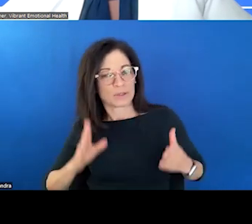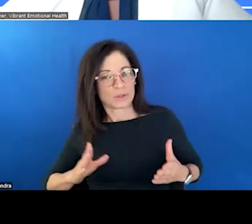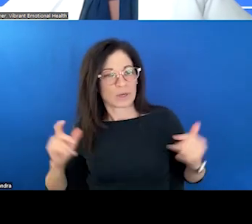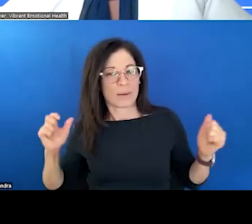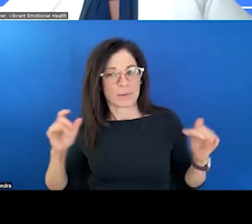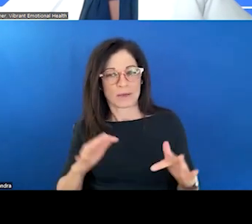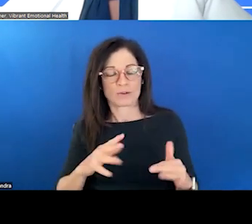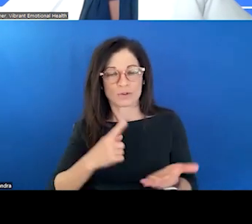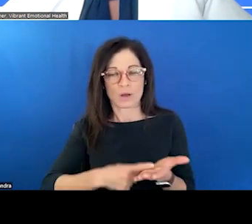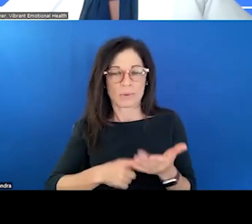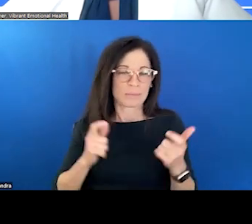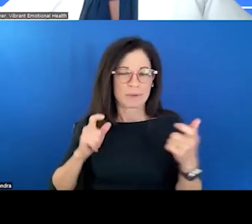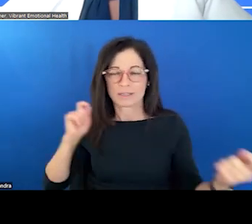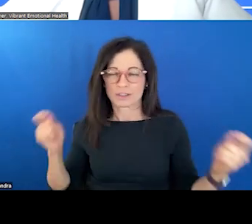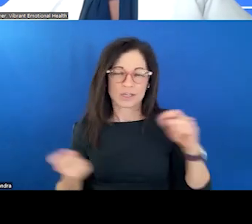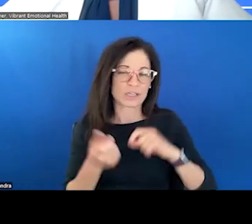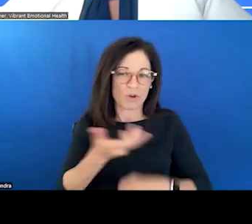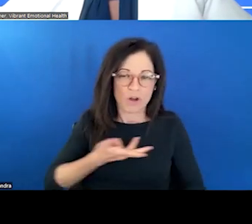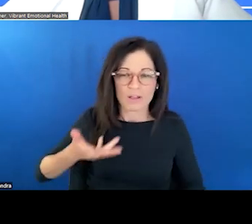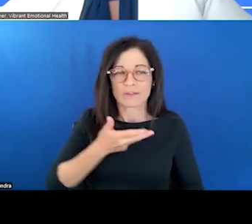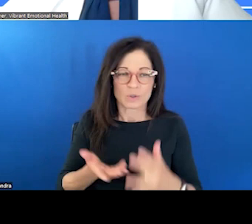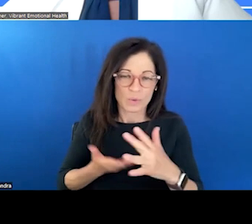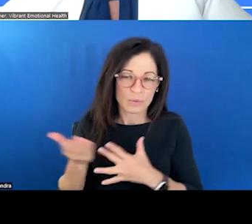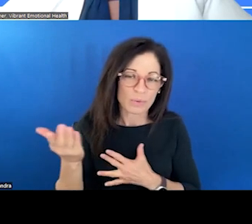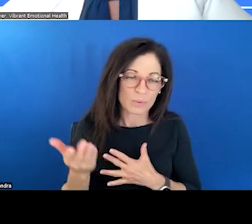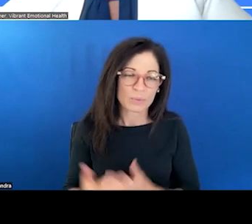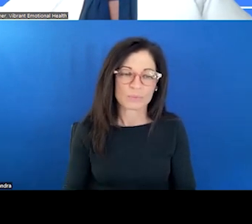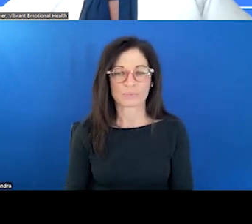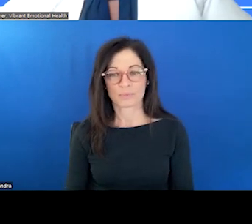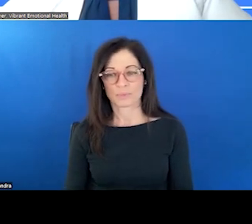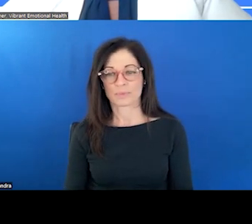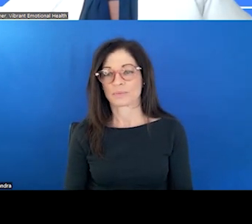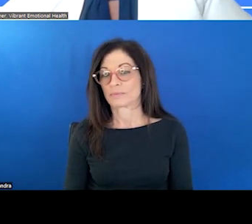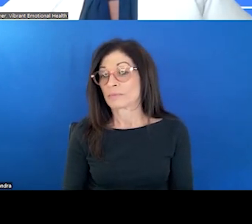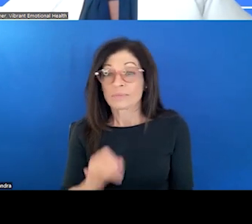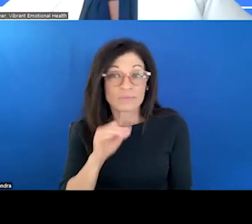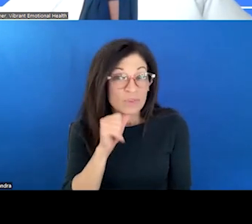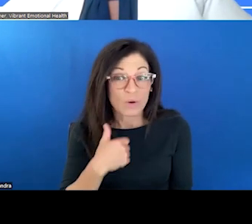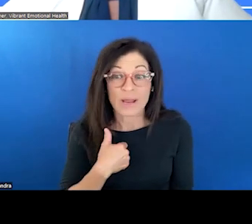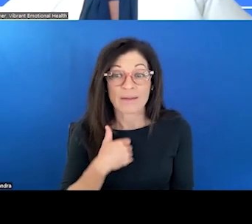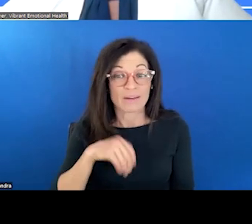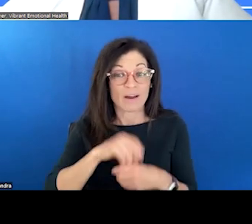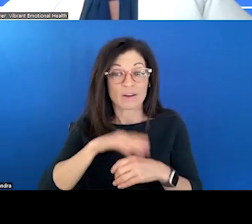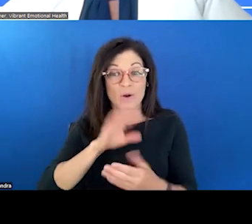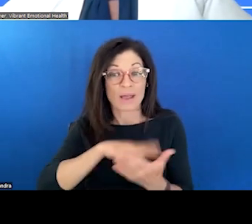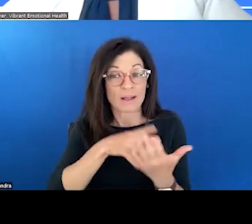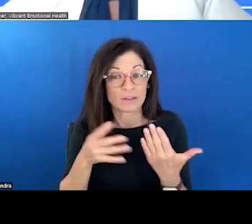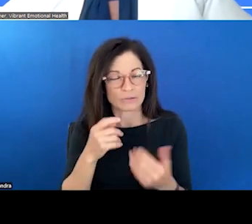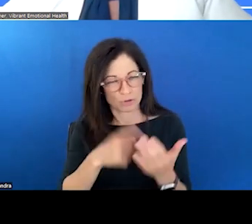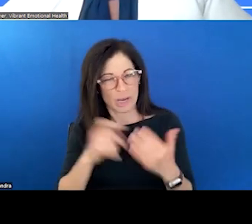THAT WE ARE ALL WORKING THROUGH. IF FOLKS DON'T HAVE THAT ON THEIR RADAR, MAKE SURE YOU CHECK THAT OUT.